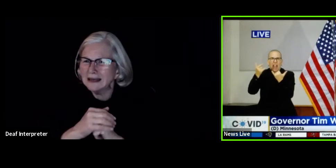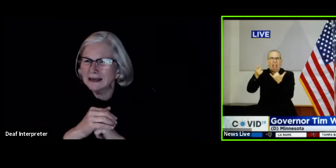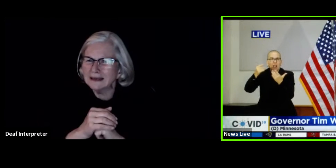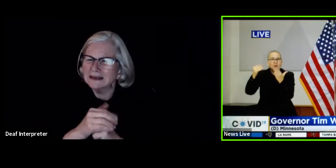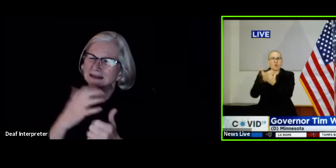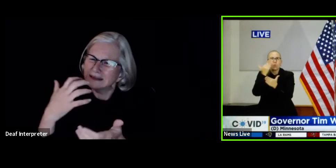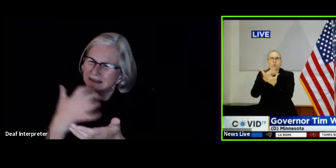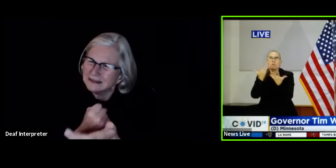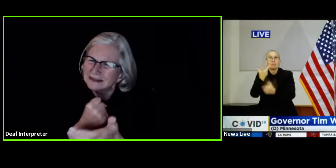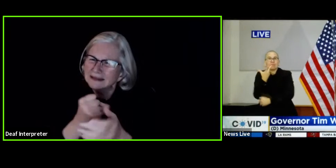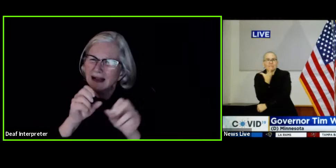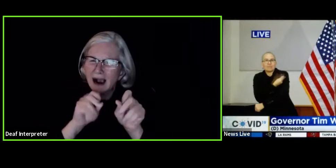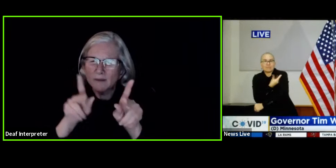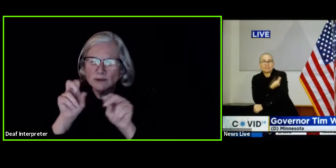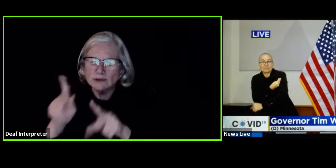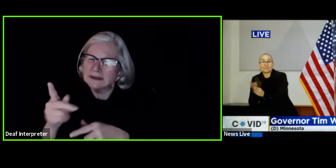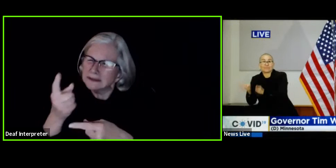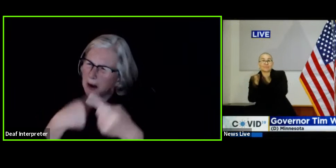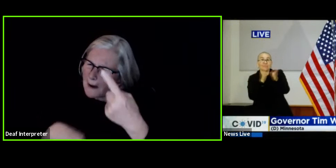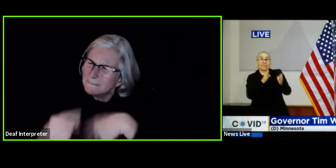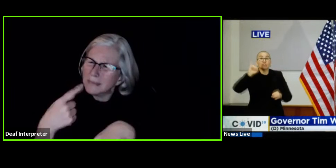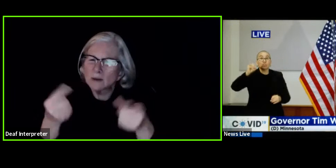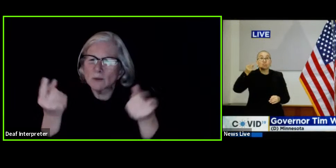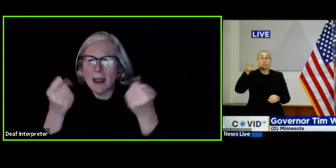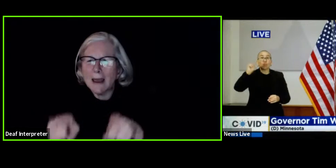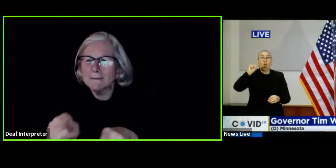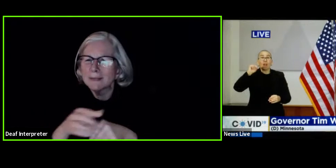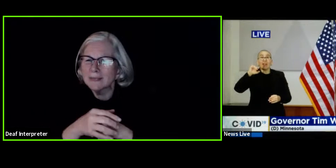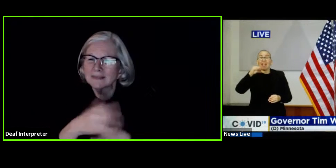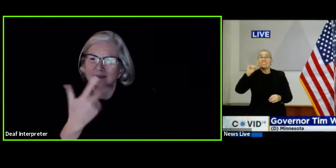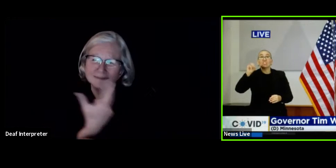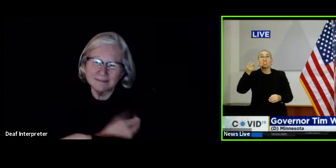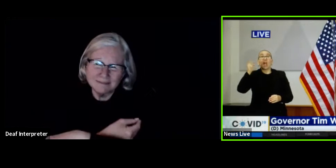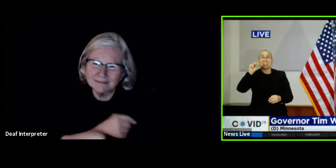THAT THAT OPPORTUNITY IS THERE. THOSE ARE ALL THINGS COUPLED WITH THIS APP